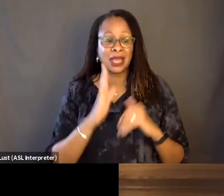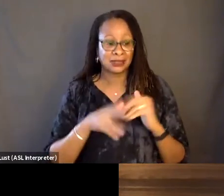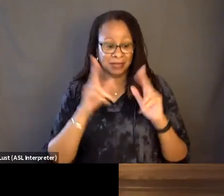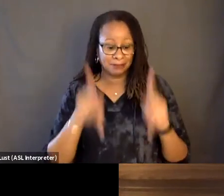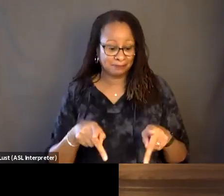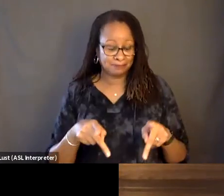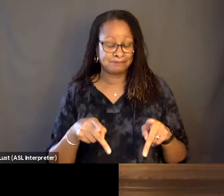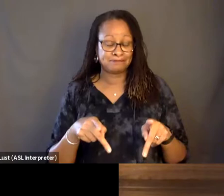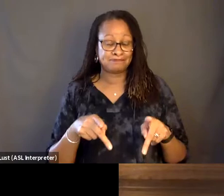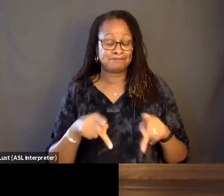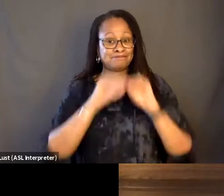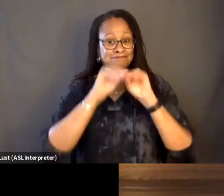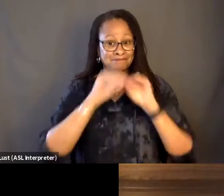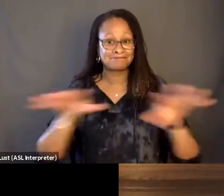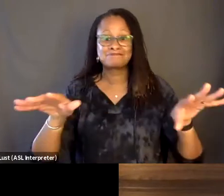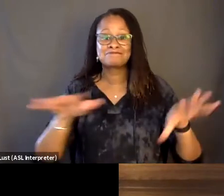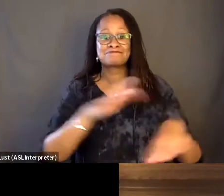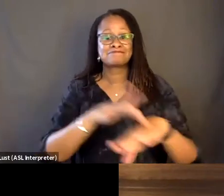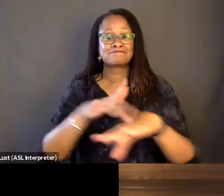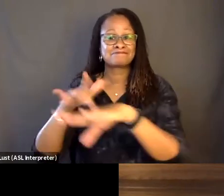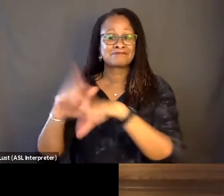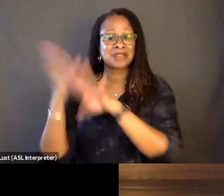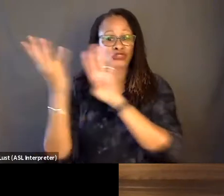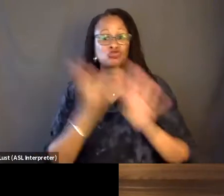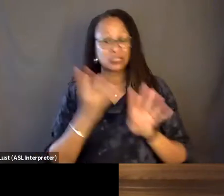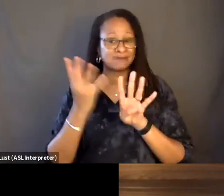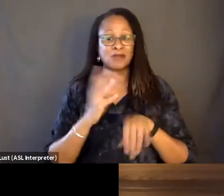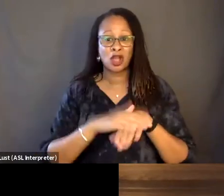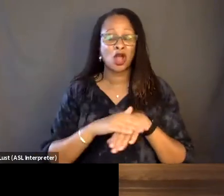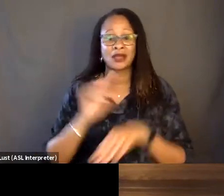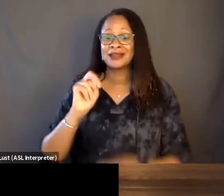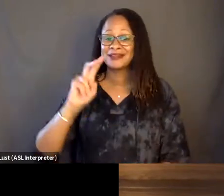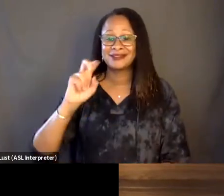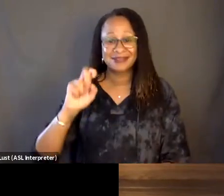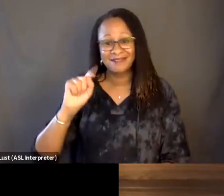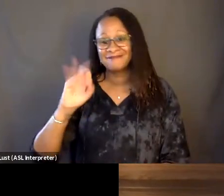being able to be streamed on a Netflix or an Amazon